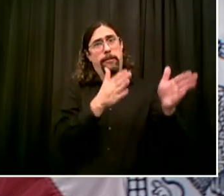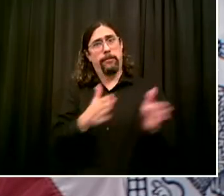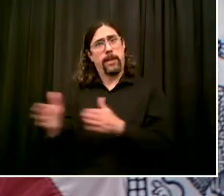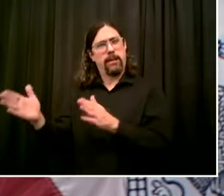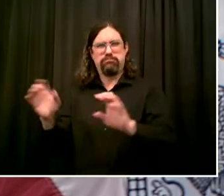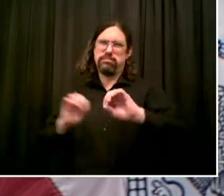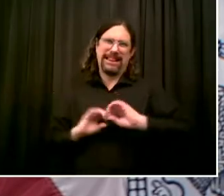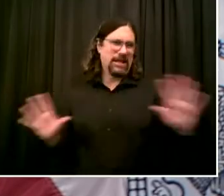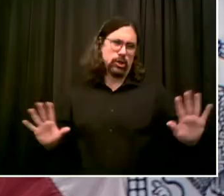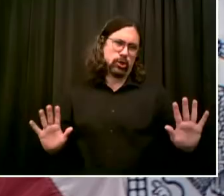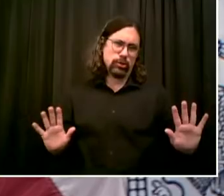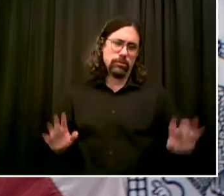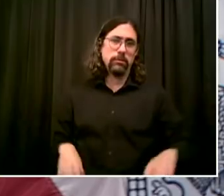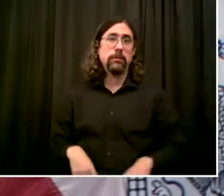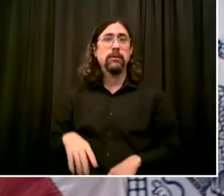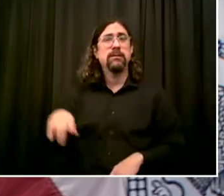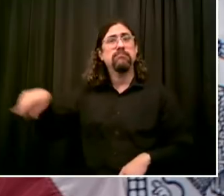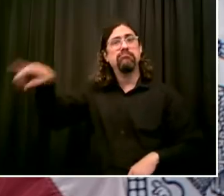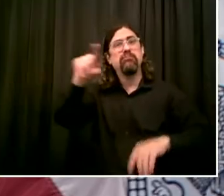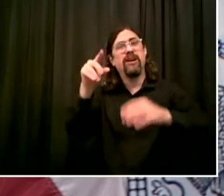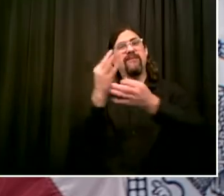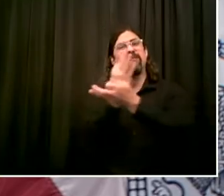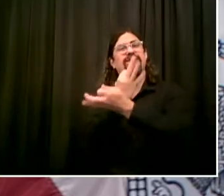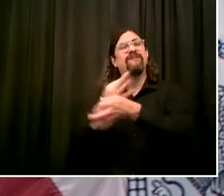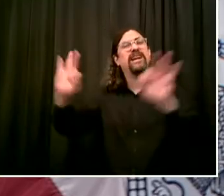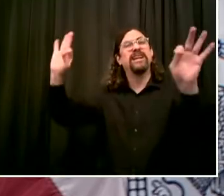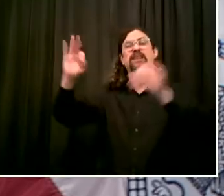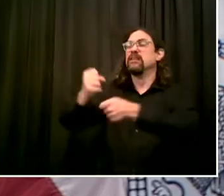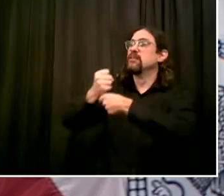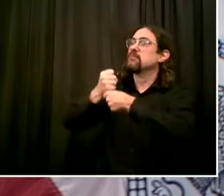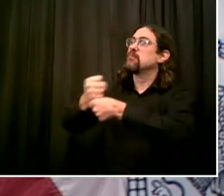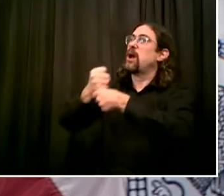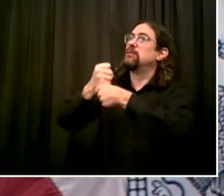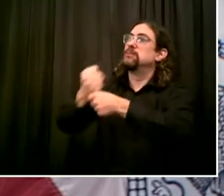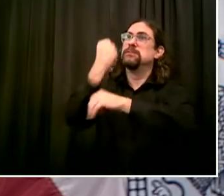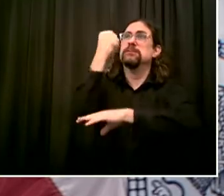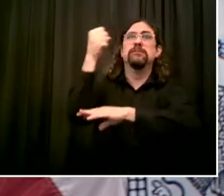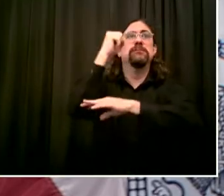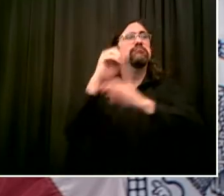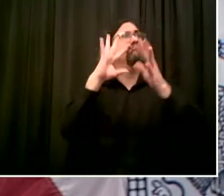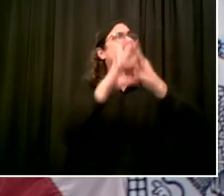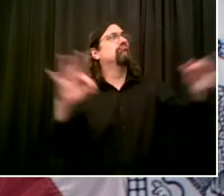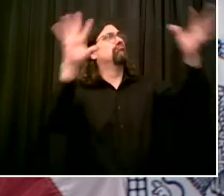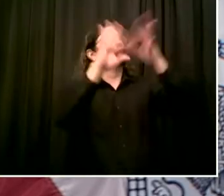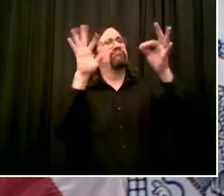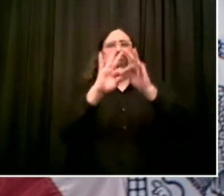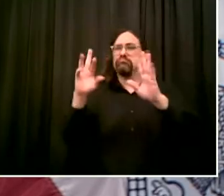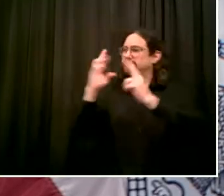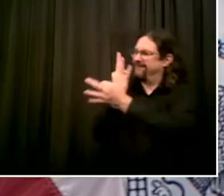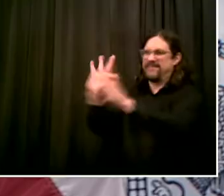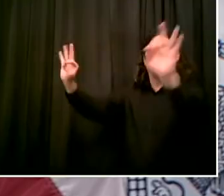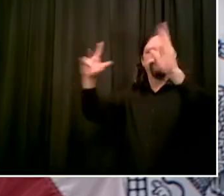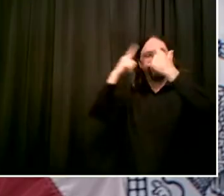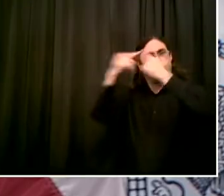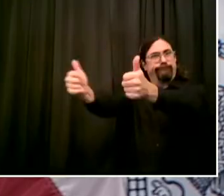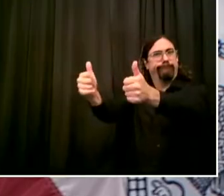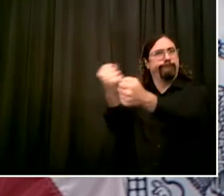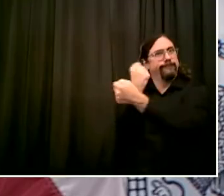THAT PARTICULAR SITE, WE RESPECT FREEDOM OF SPEECH BUT WE MUST SEE SAFETY AND WE HAVE TO PROTET CSFEATY AT THE SAME TIME